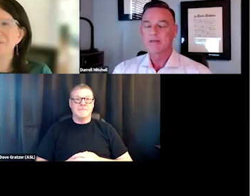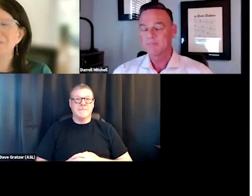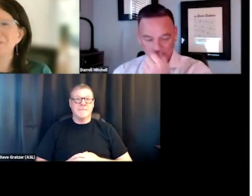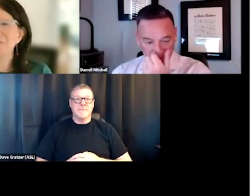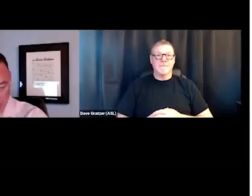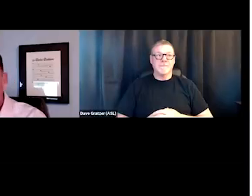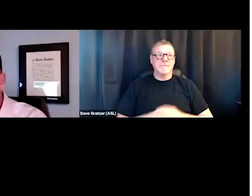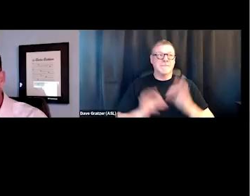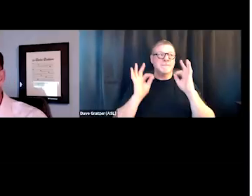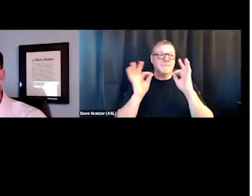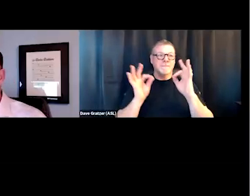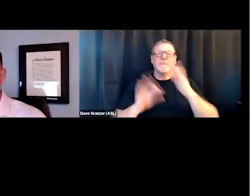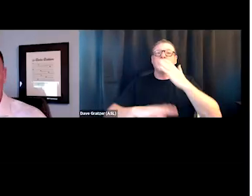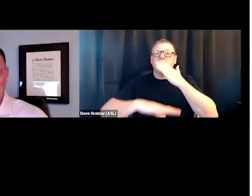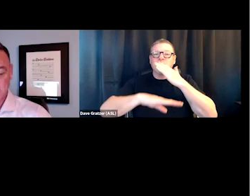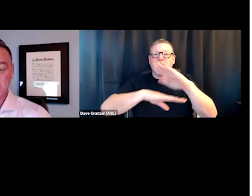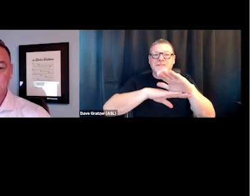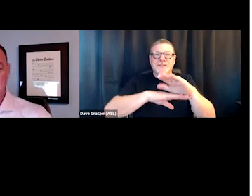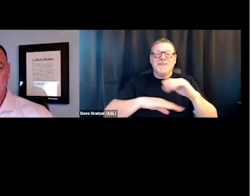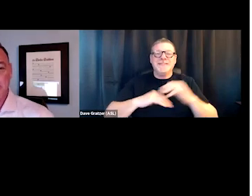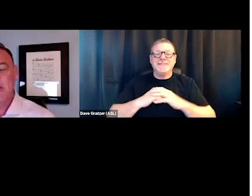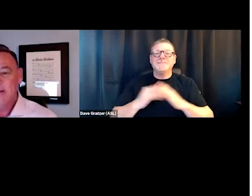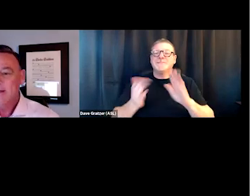Great, so good afternoon, everybody. It's good to be with you.